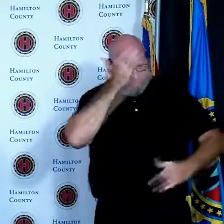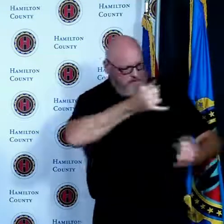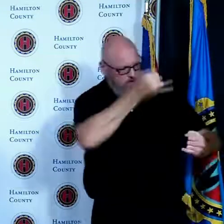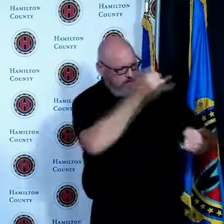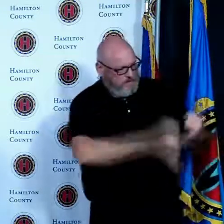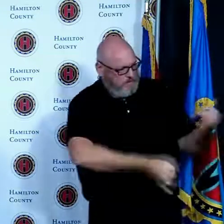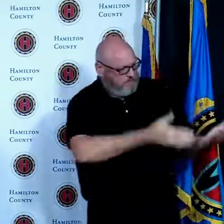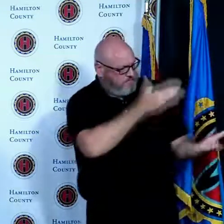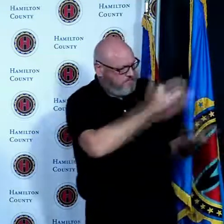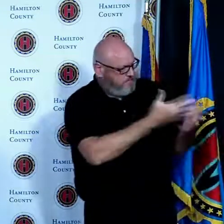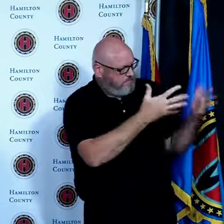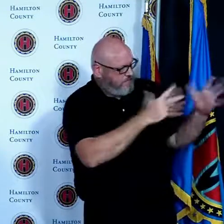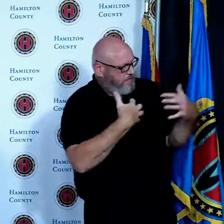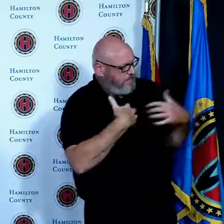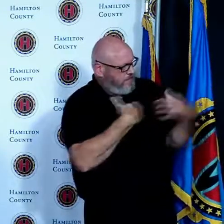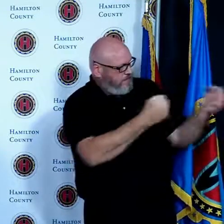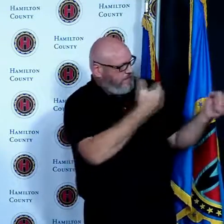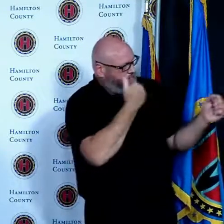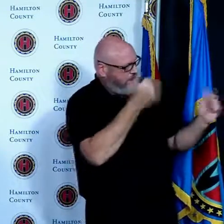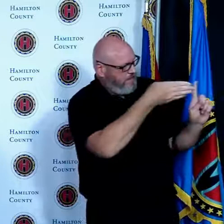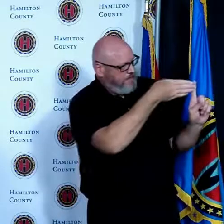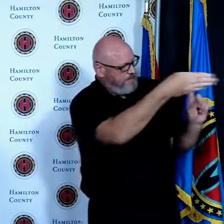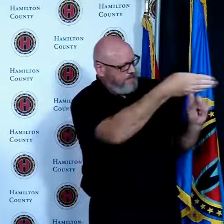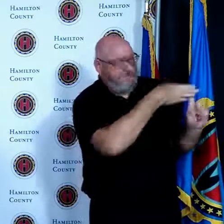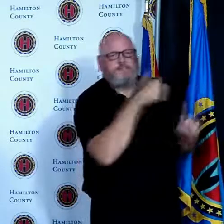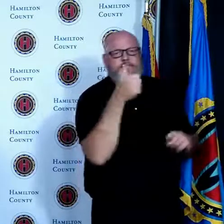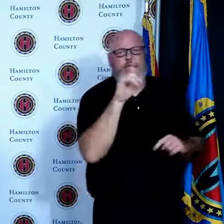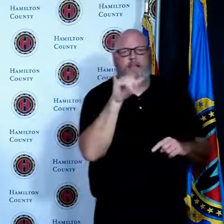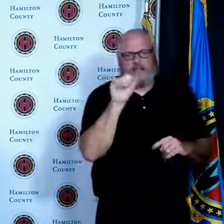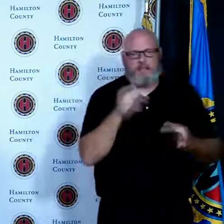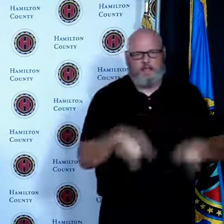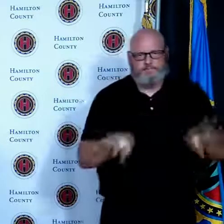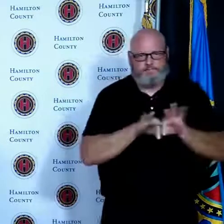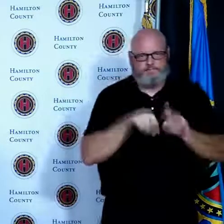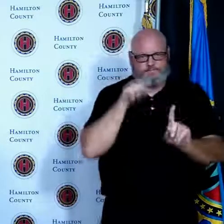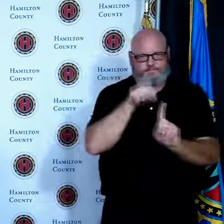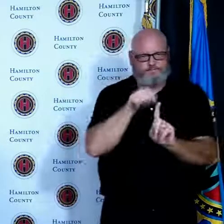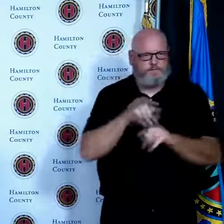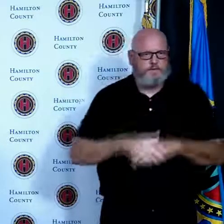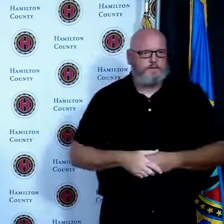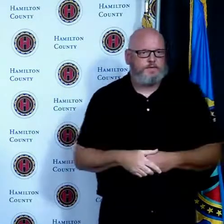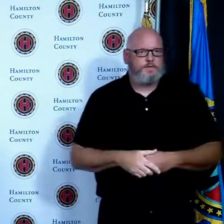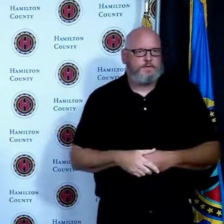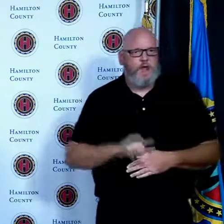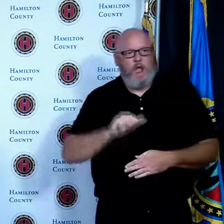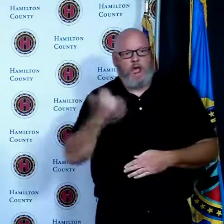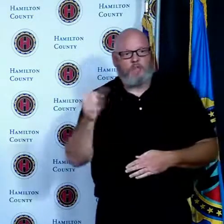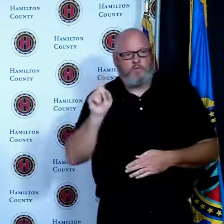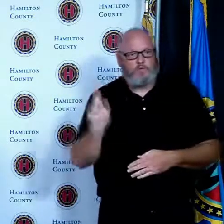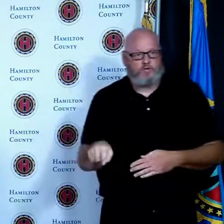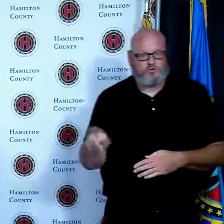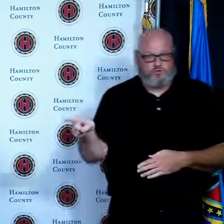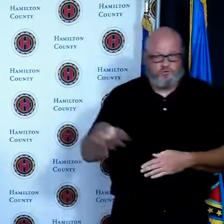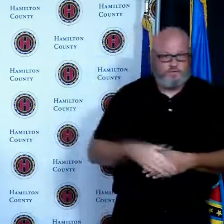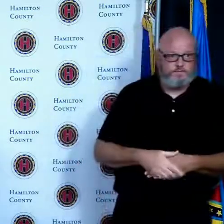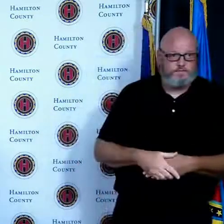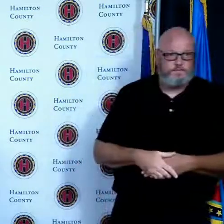first responders frontline workers people in congregate settings so does this mean the county will not be doing like the individual testing that